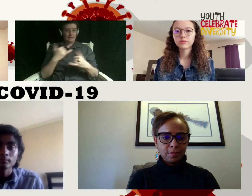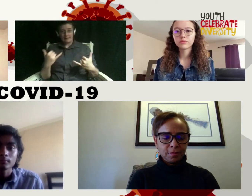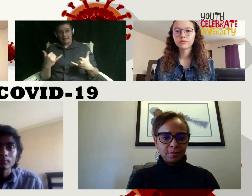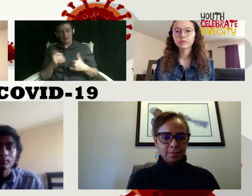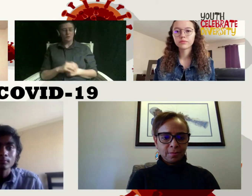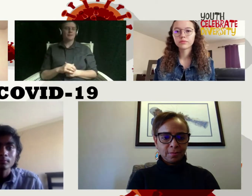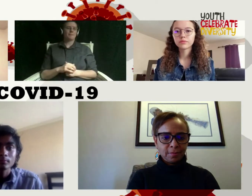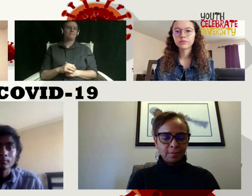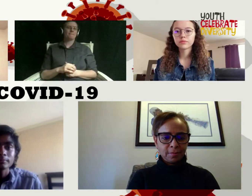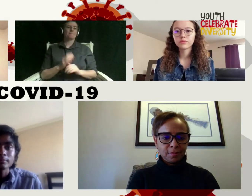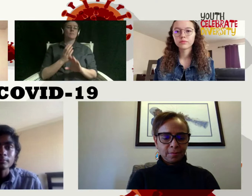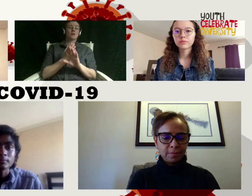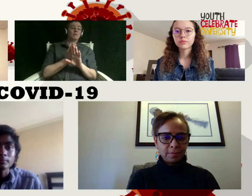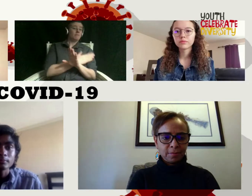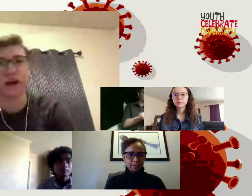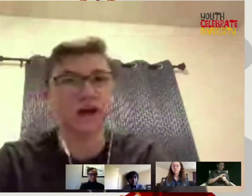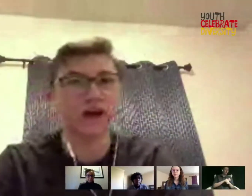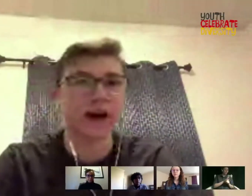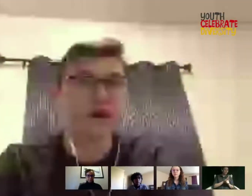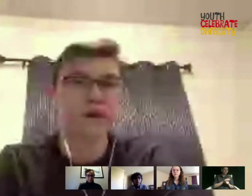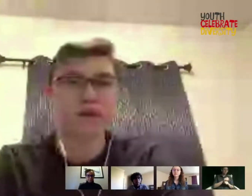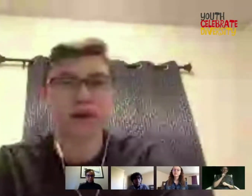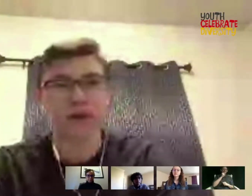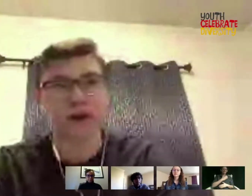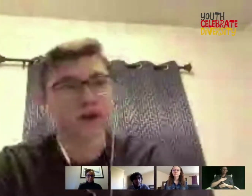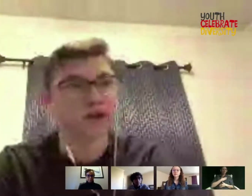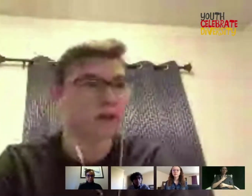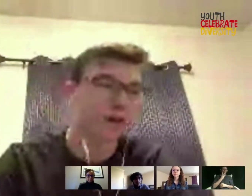before quarantine i didn't appreciate going out and running errors with my parents